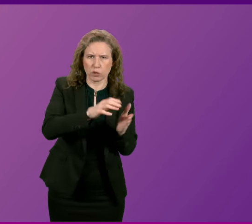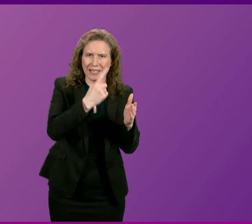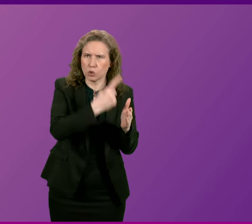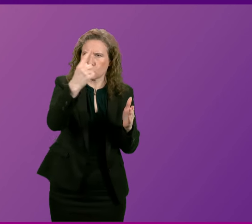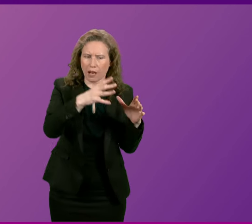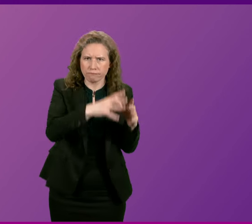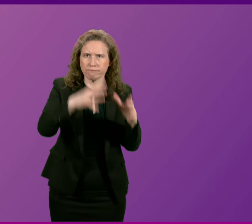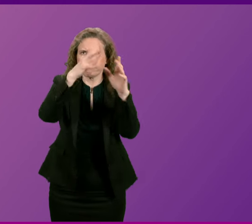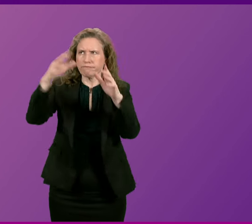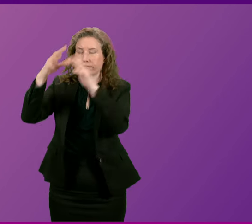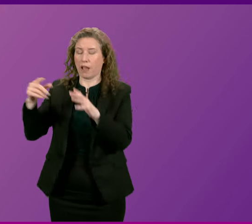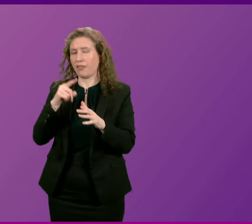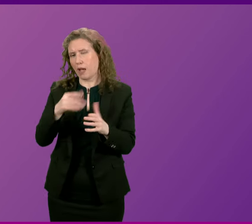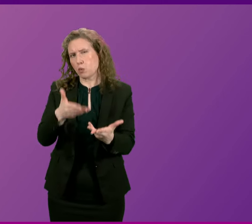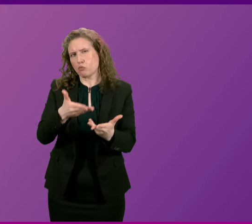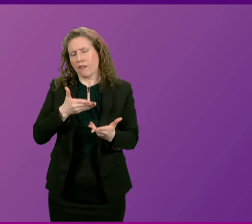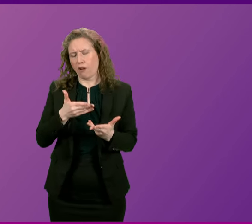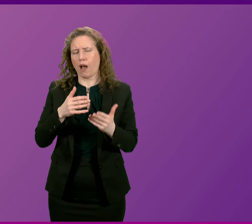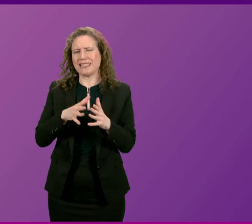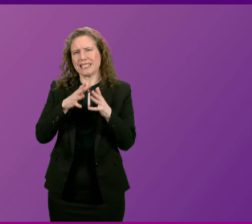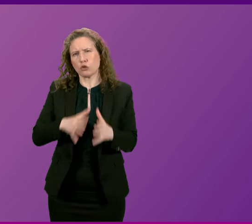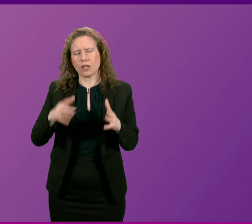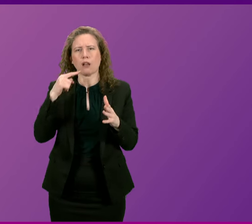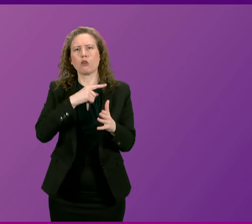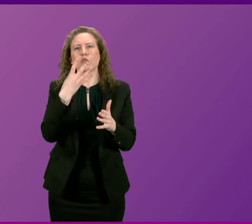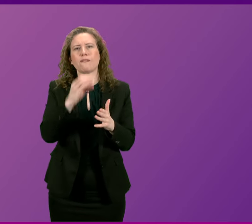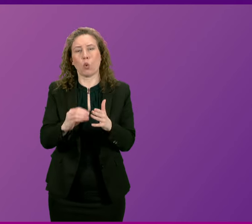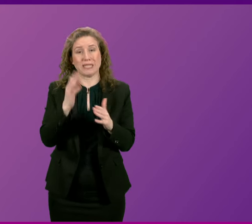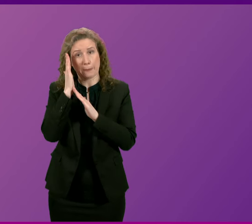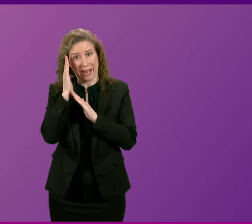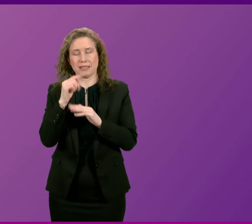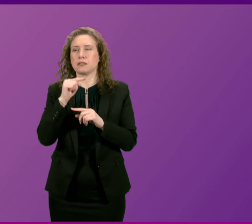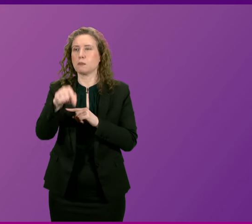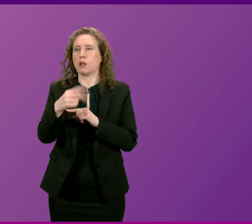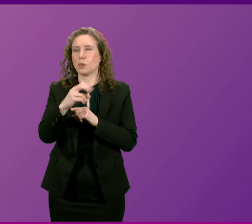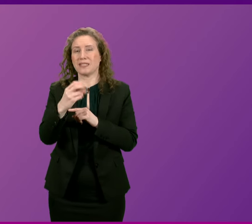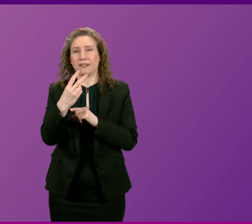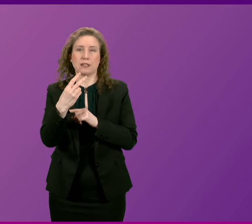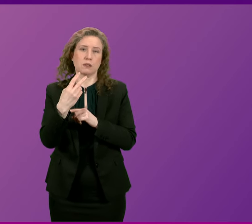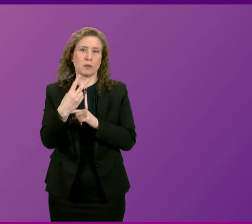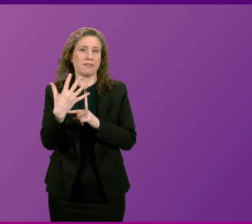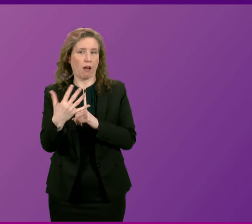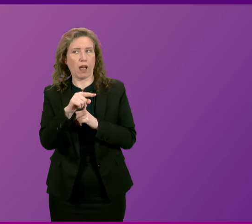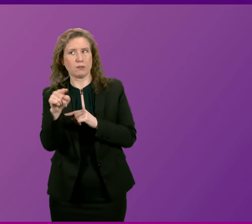alone will provide an increase of at least 140 beds by 2025-26, boosting the rehab capacity